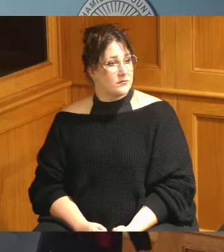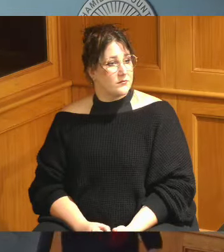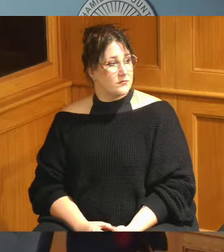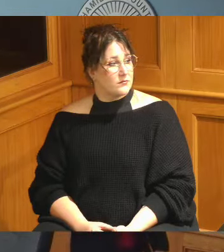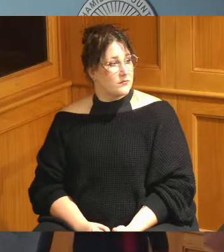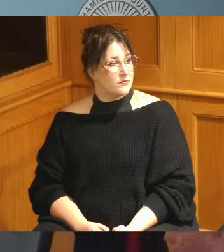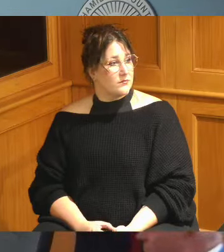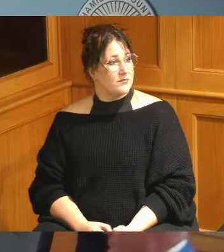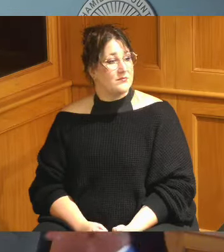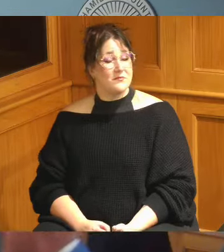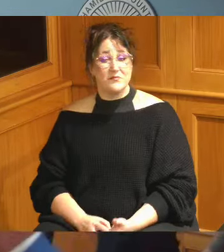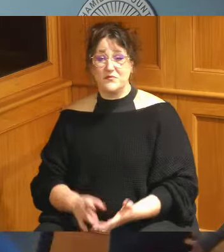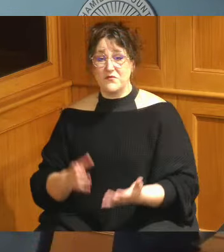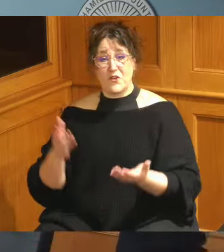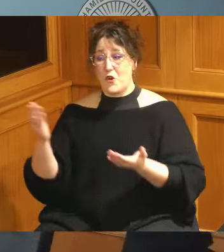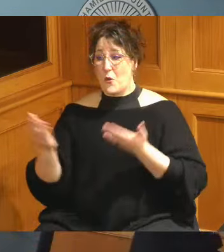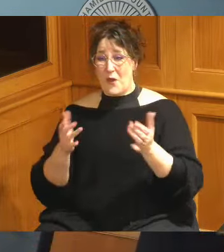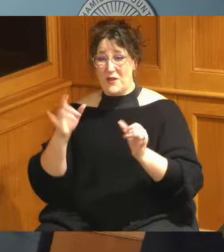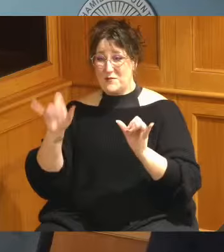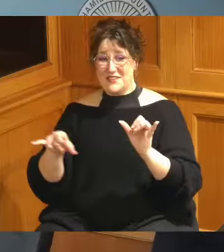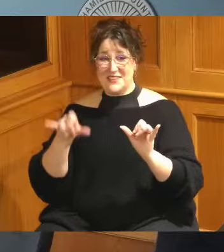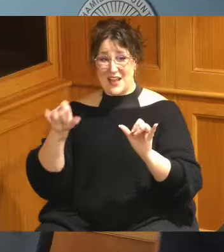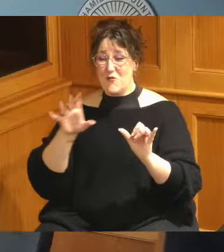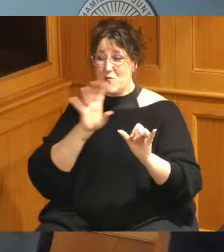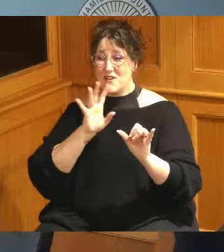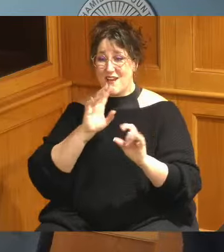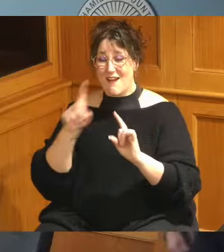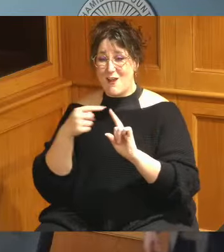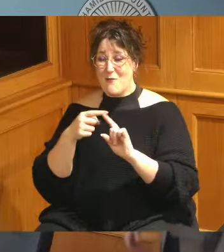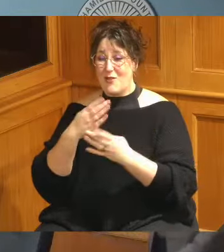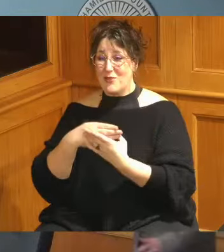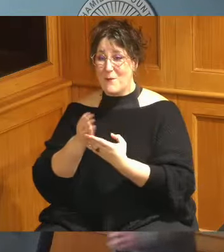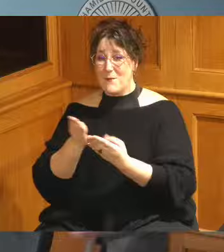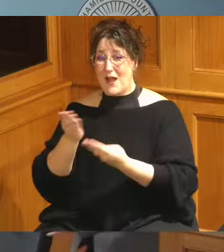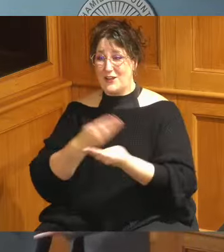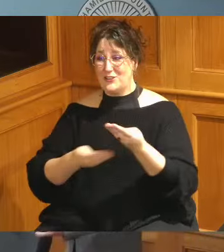Y'all are welcome to stay. We're going to be talking about the budget. I don't know